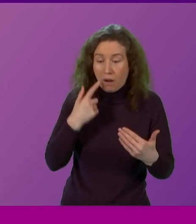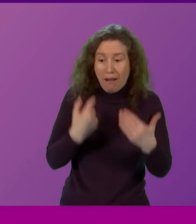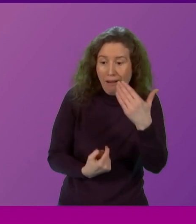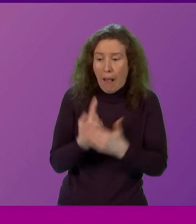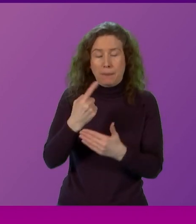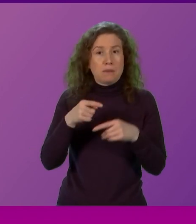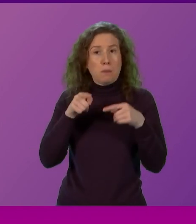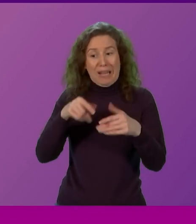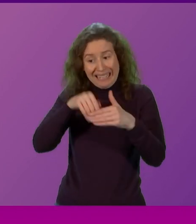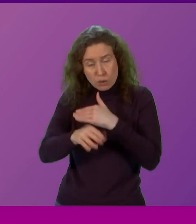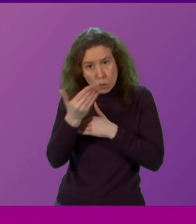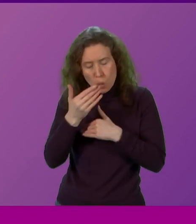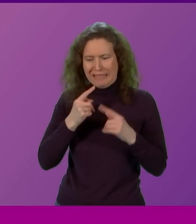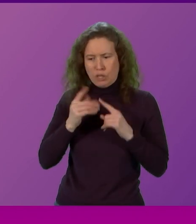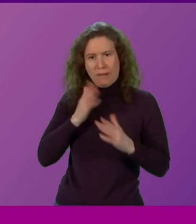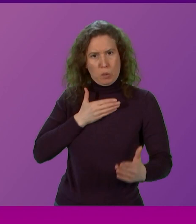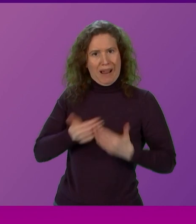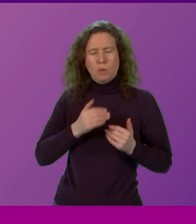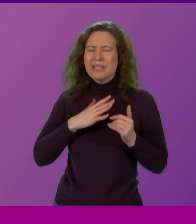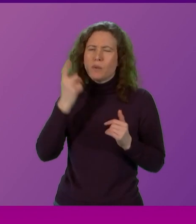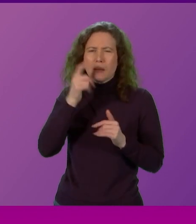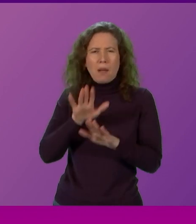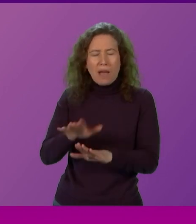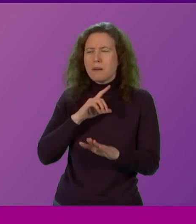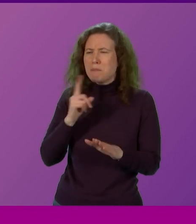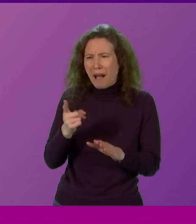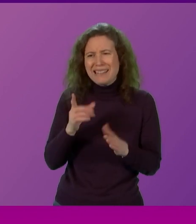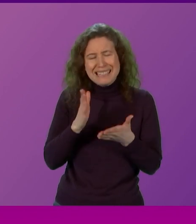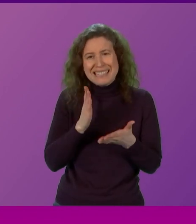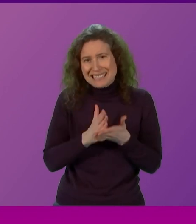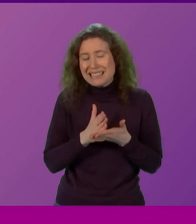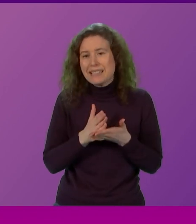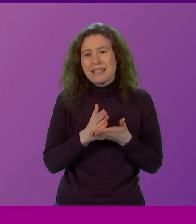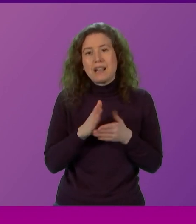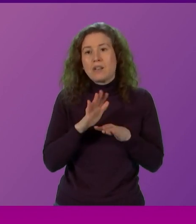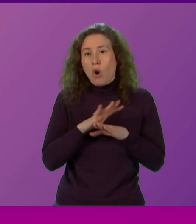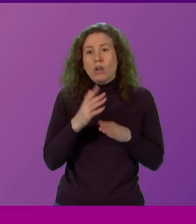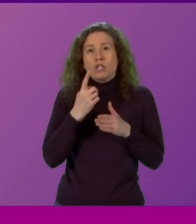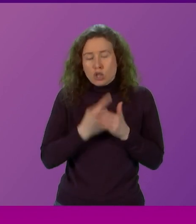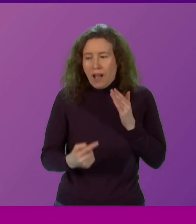in schools, and we must take account of that. However, that should not take away from the fact that this is not just about what happens